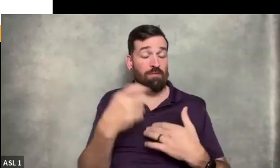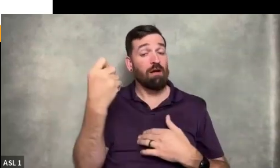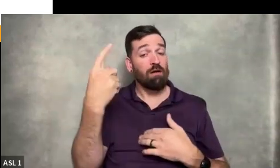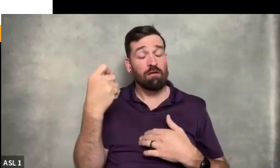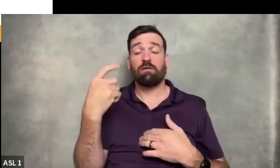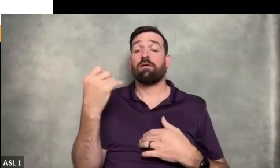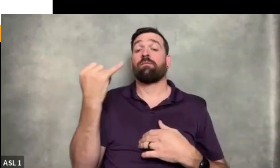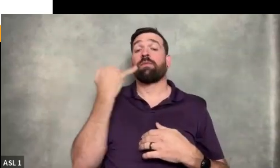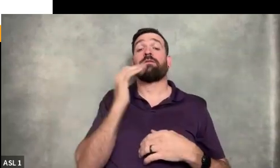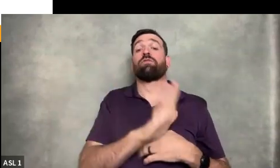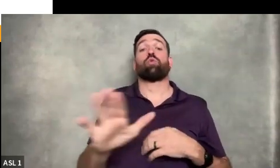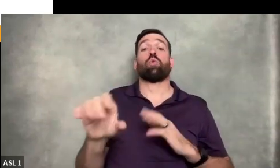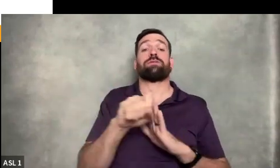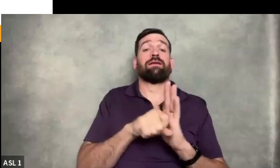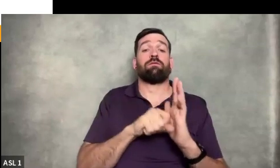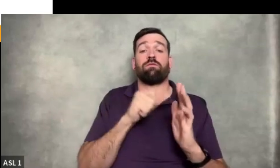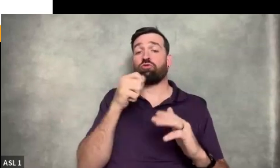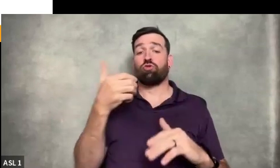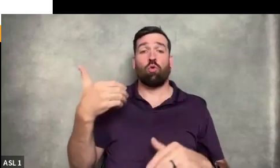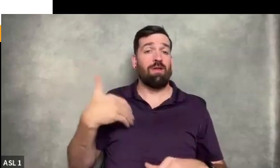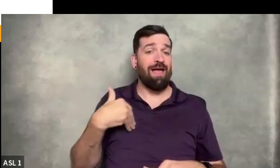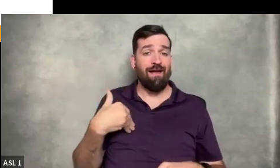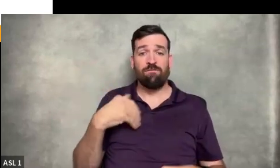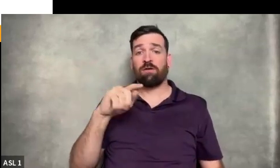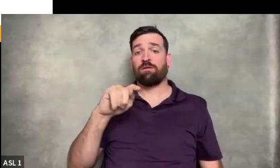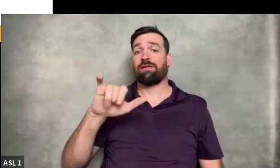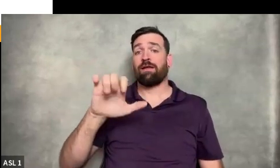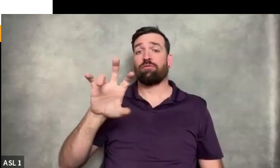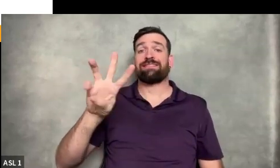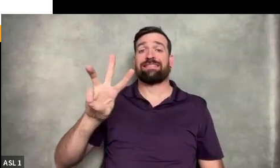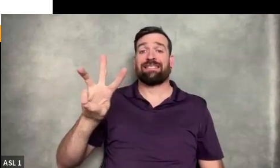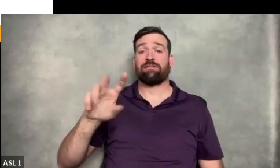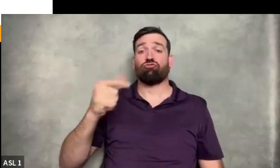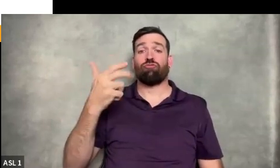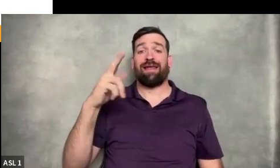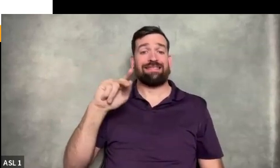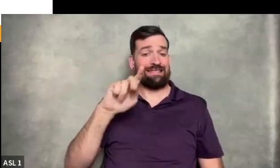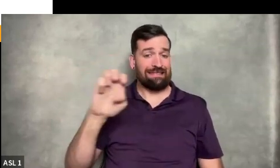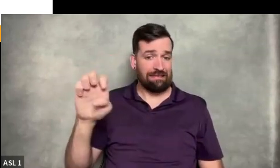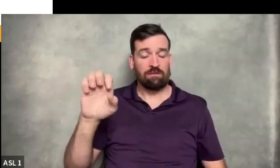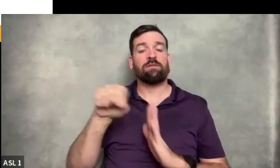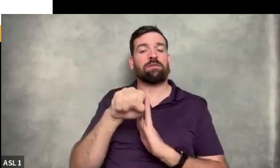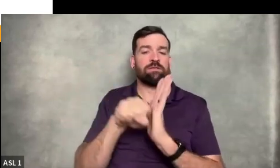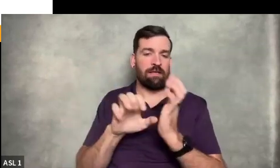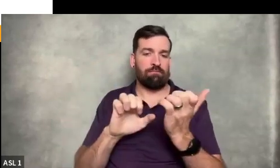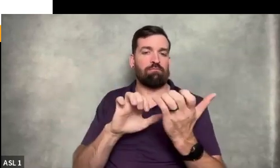your state does not have Title VI grantees, the state plan has to address activities to